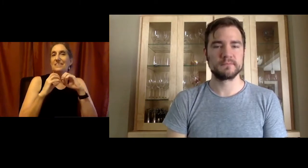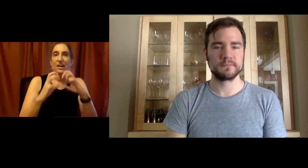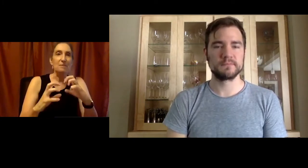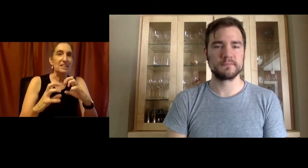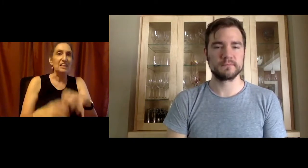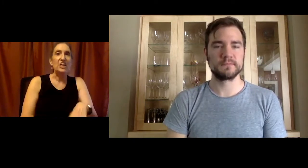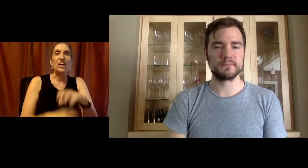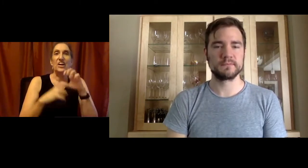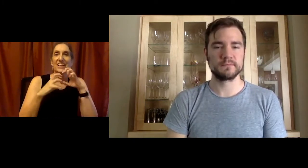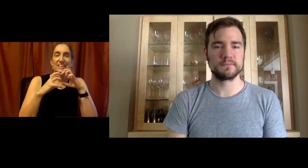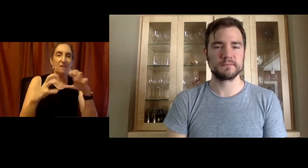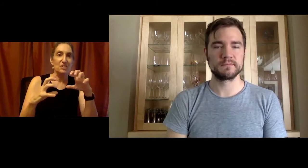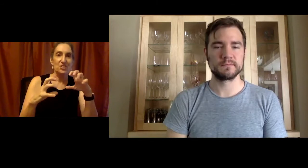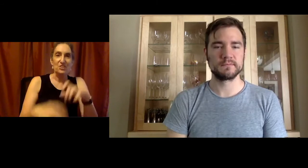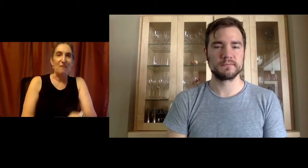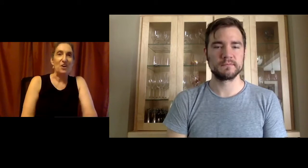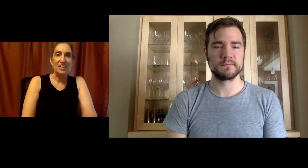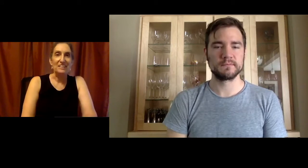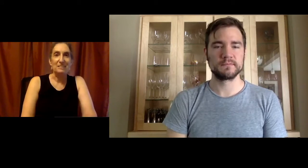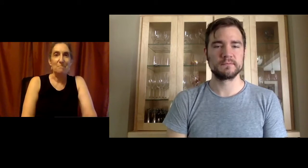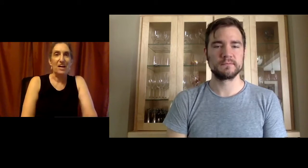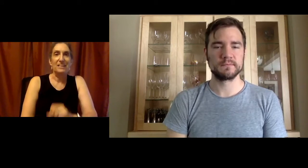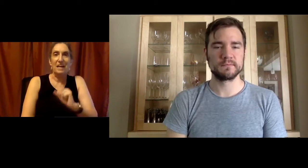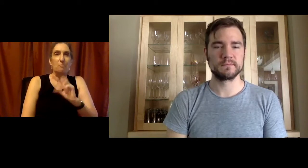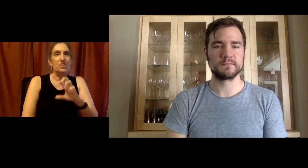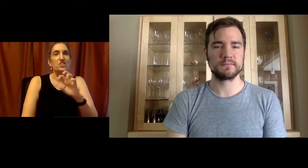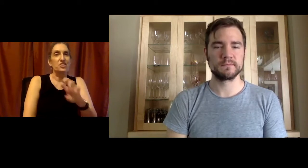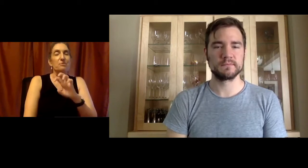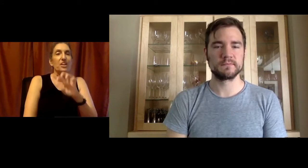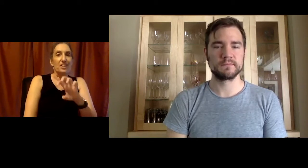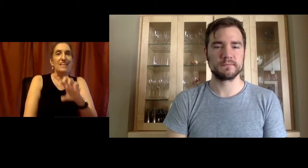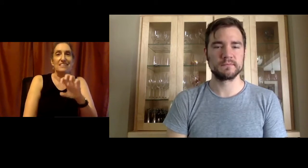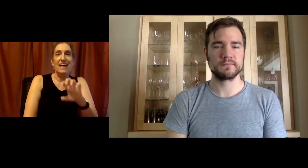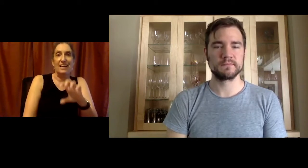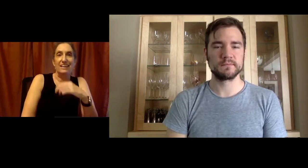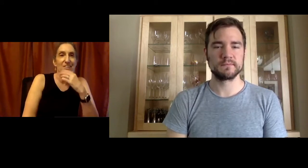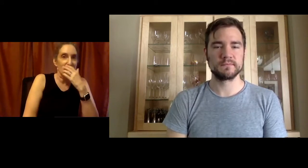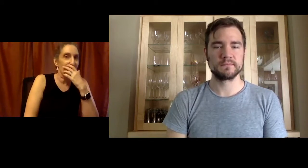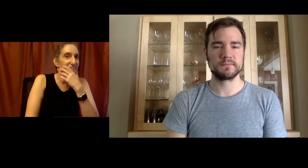gotta be clear, got to make sure you have your audience in mind, that pressure. She really likes that kind of work.